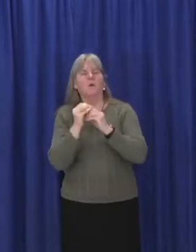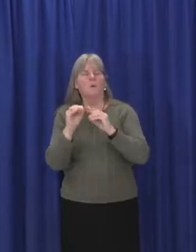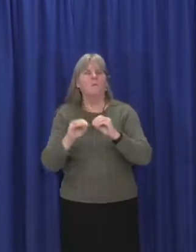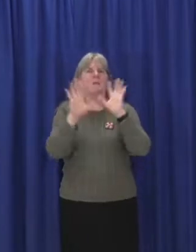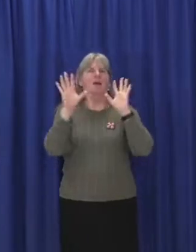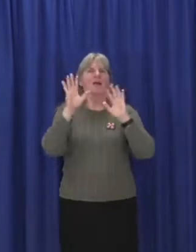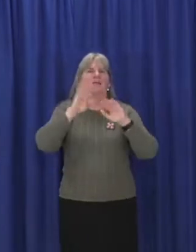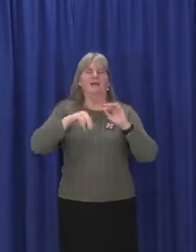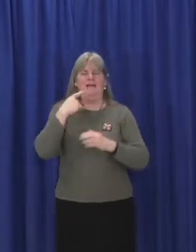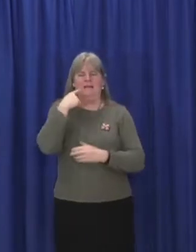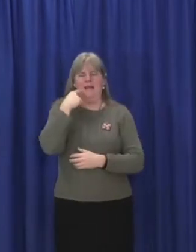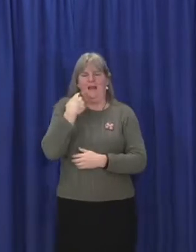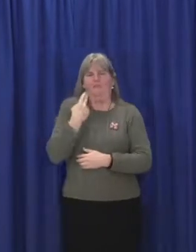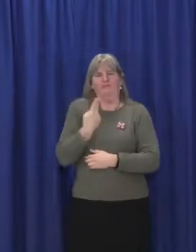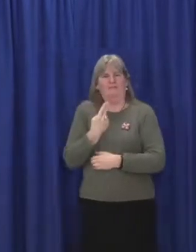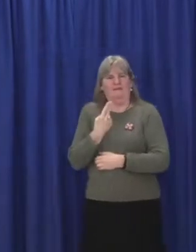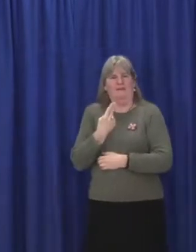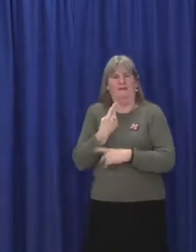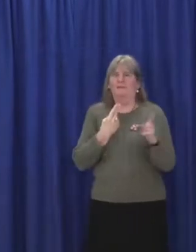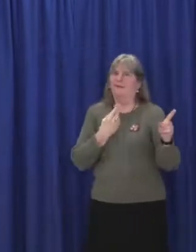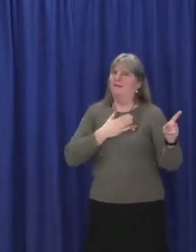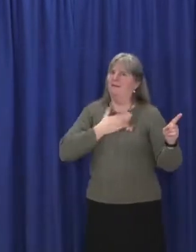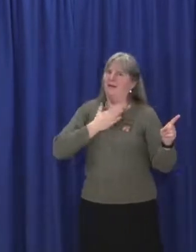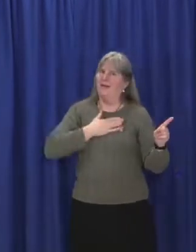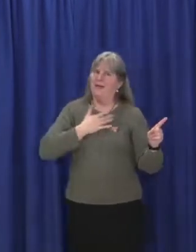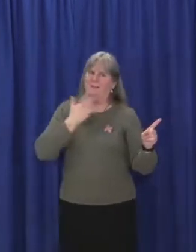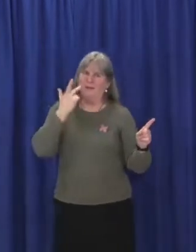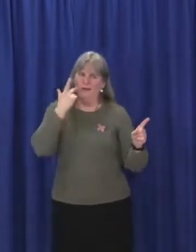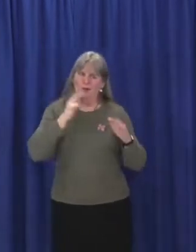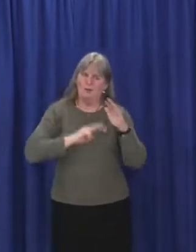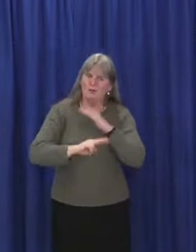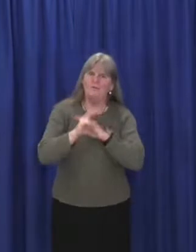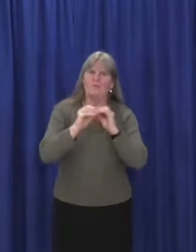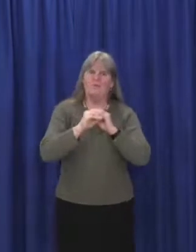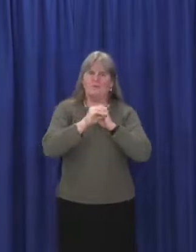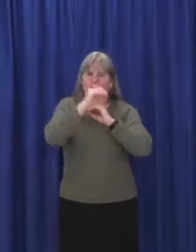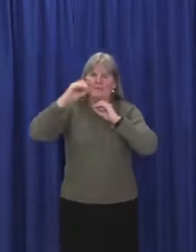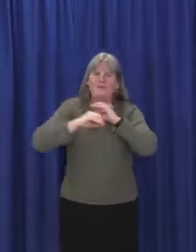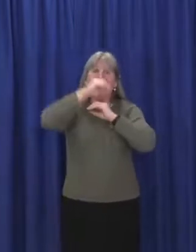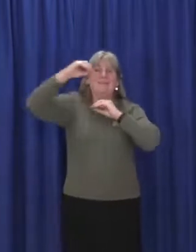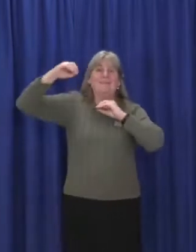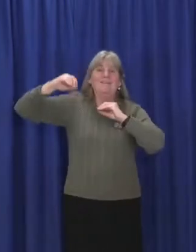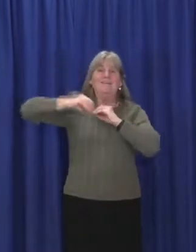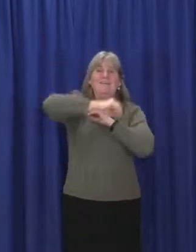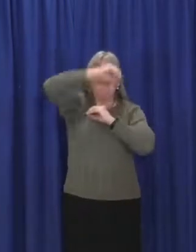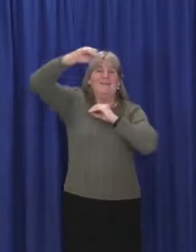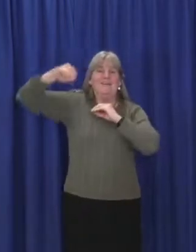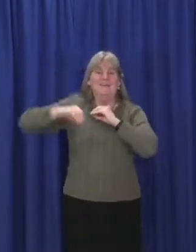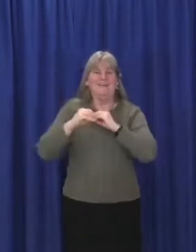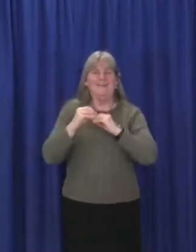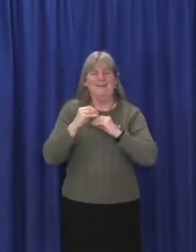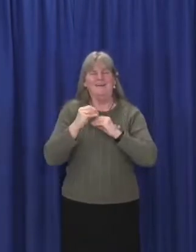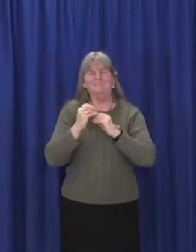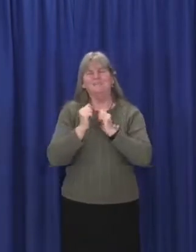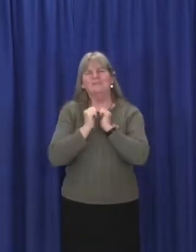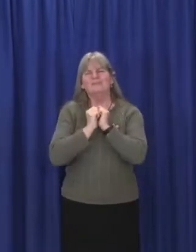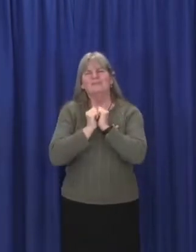for the return of daylight and looking forward to the longer days that we will share together.